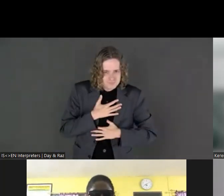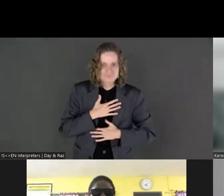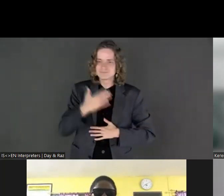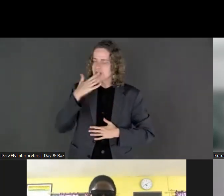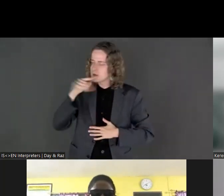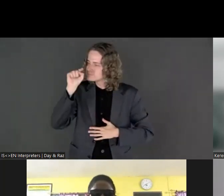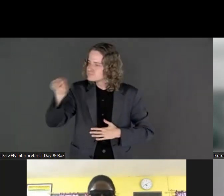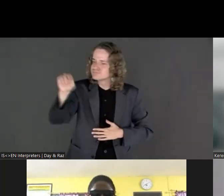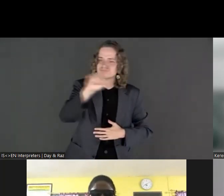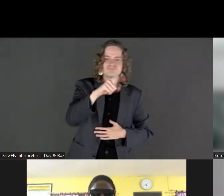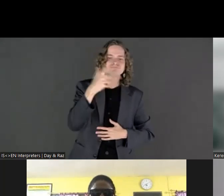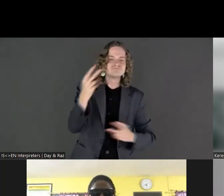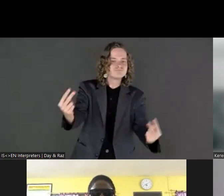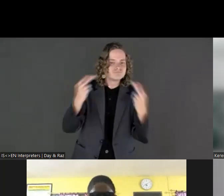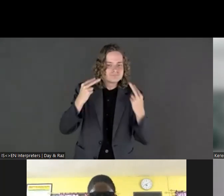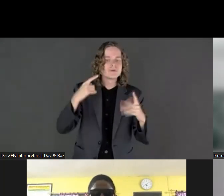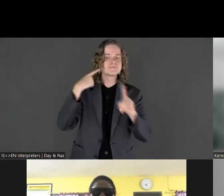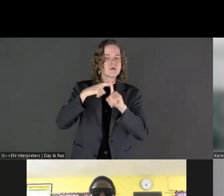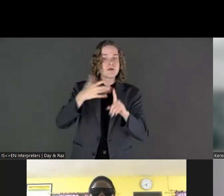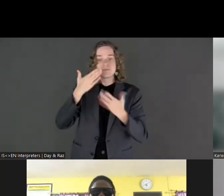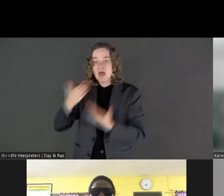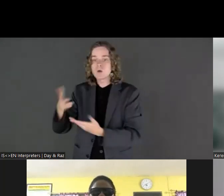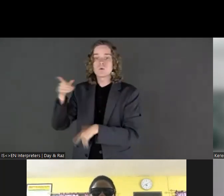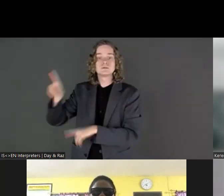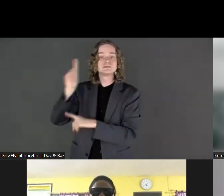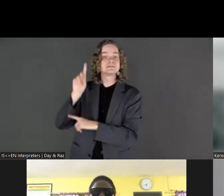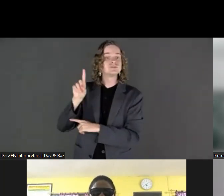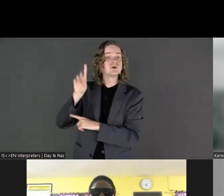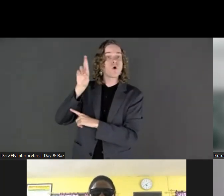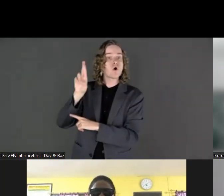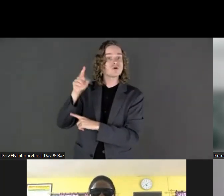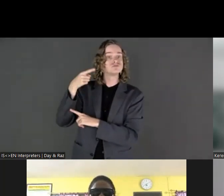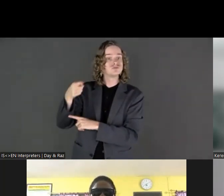Reference Group for hosting and coordinating this event. And in doing so drawing attention to the